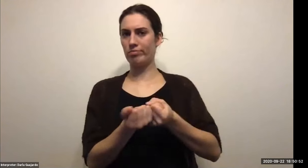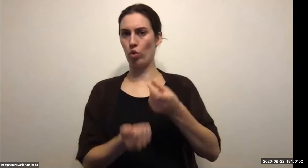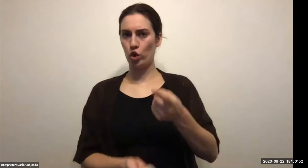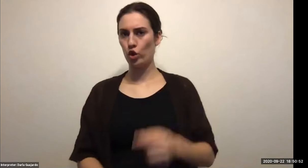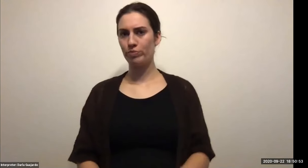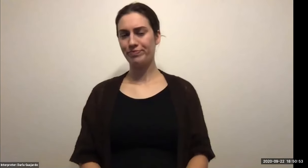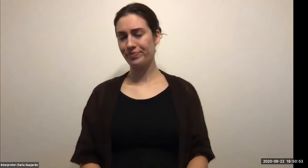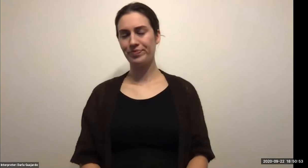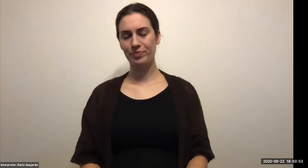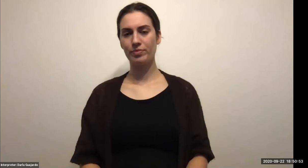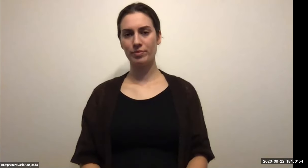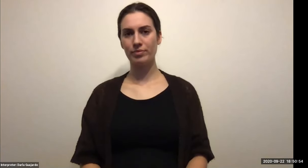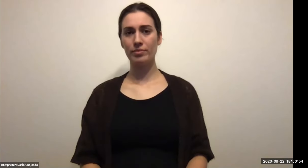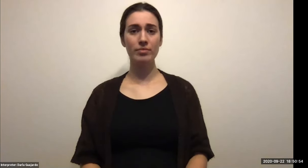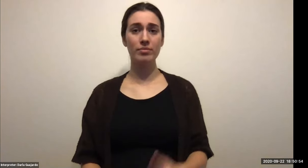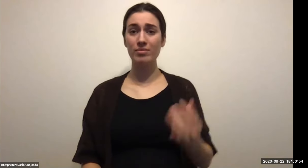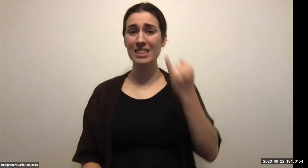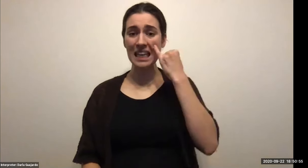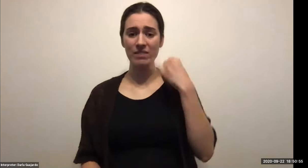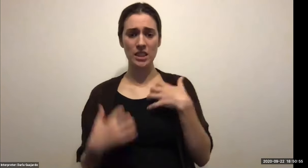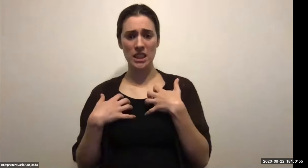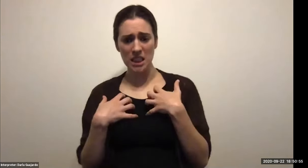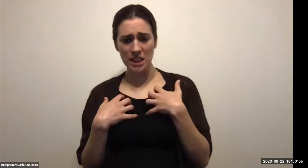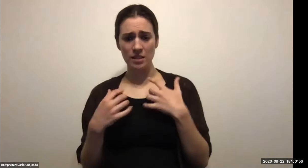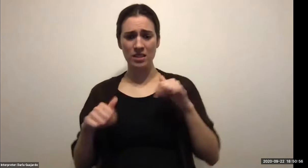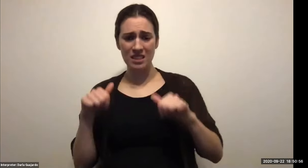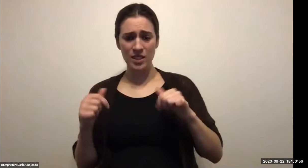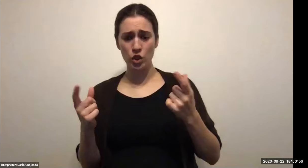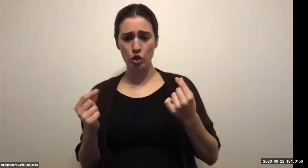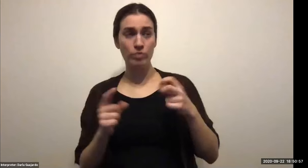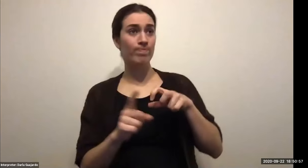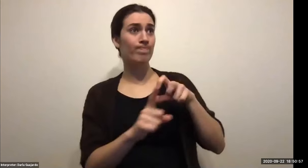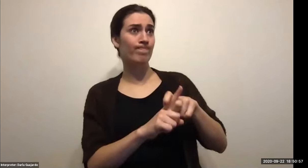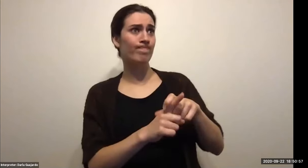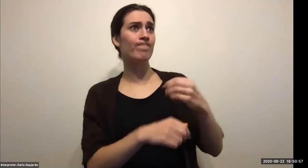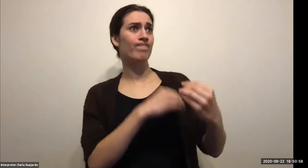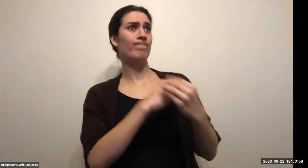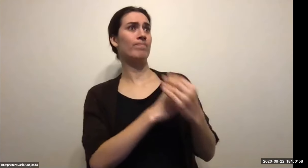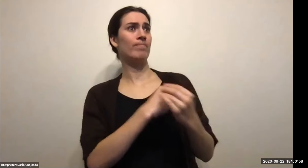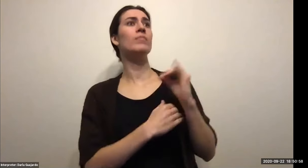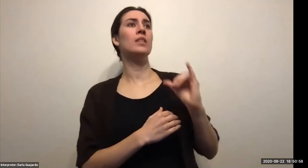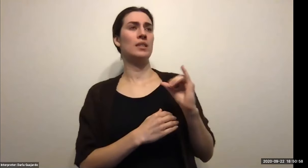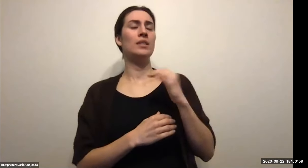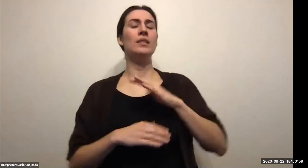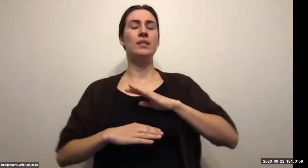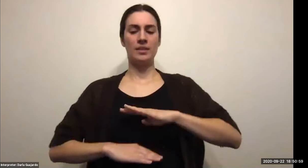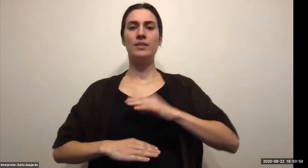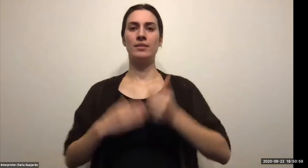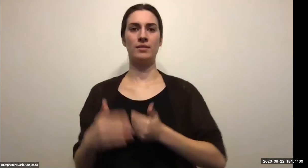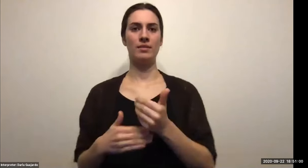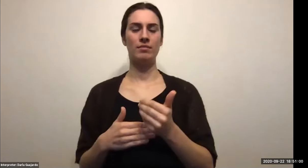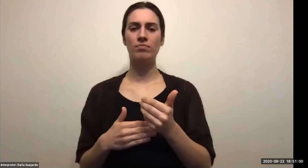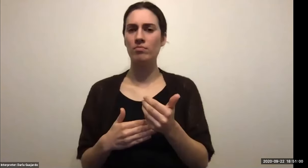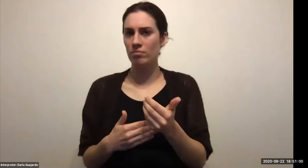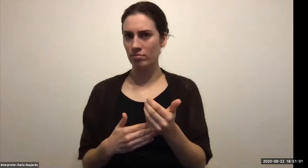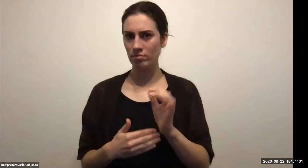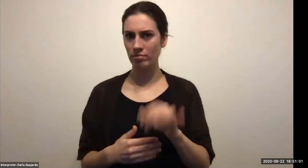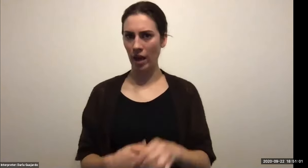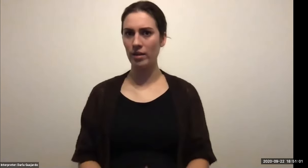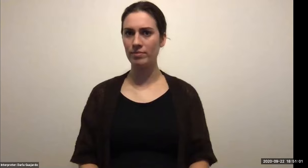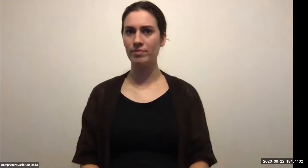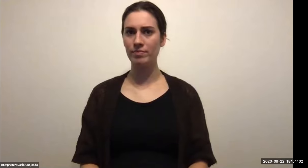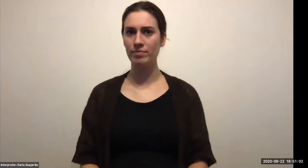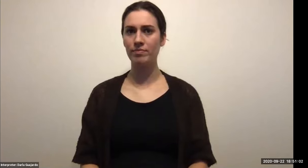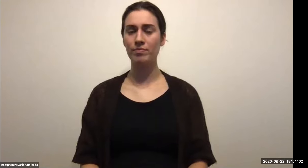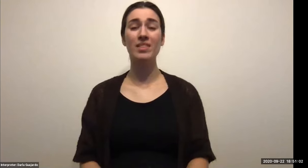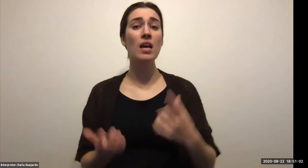Amanda Sengdara (RIT Student): Especially since we're not too sure how this coded things going to play out in the future with, is there anything that you would do if you were in our shoes to prepare yourself for